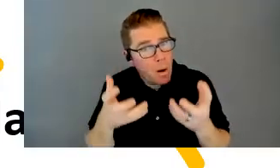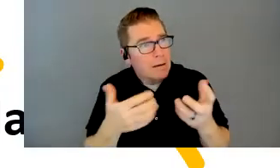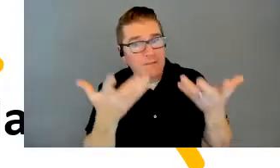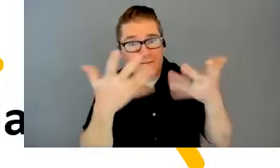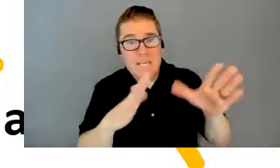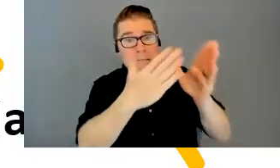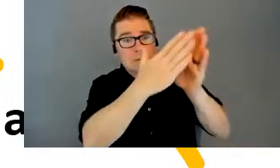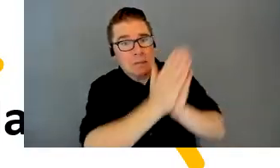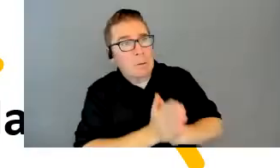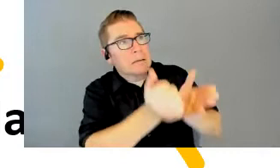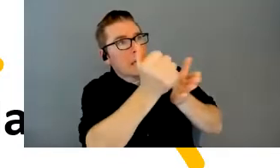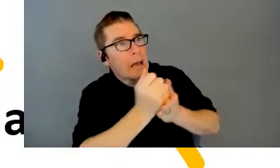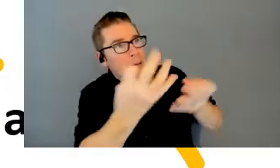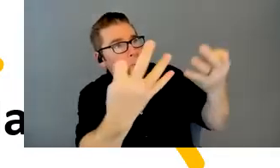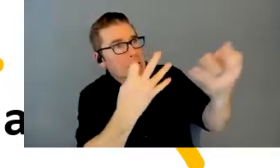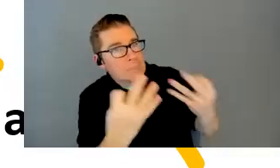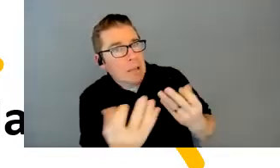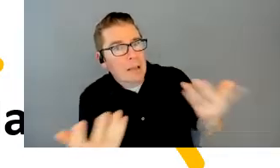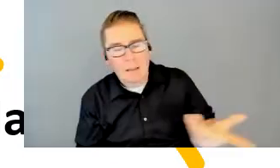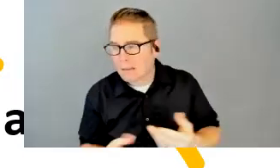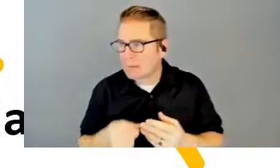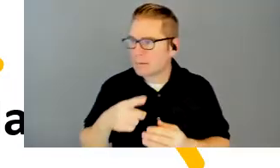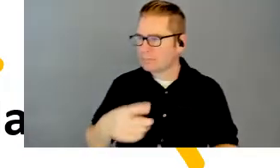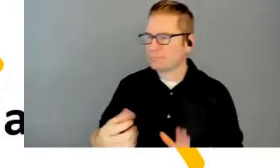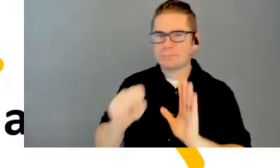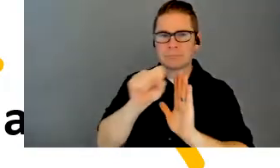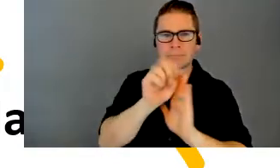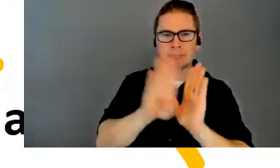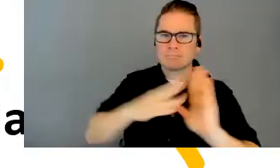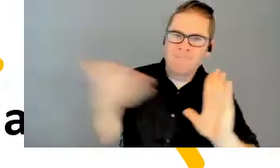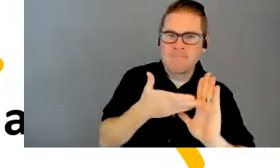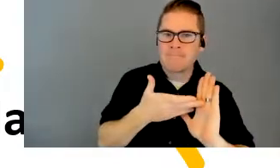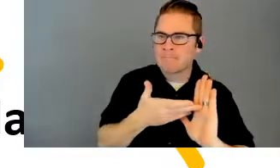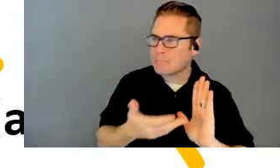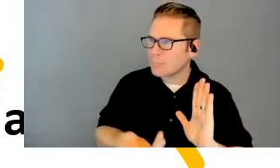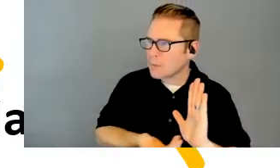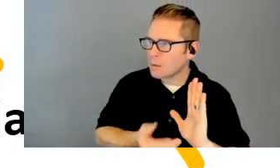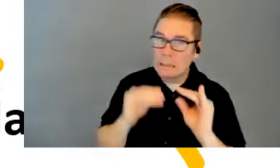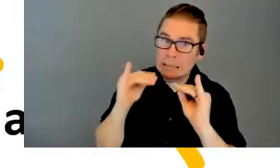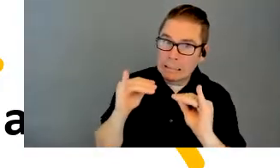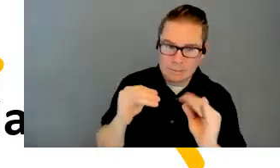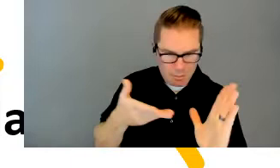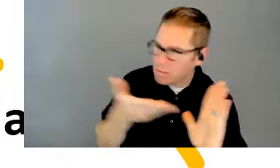The answer was it's in the syllabus or it's in the instructions. Did you read it?